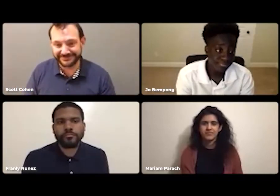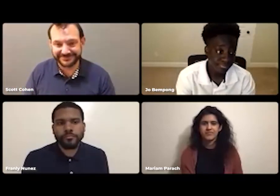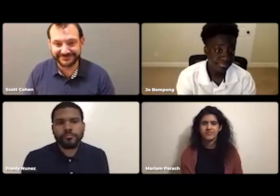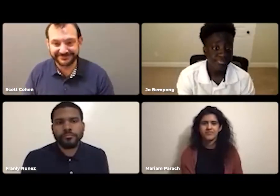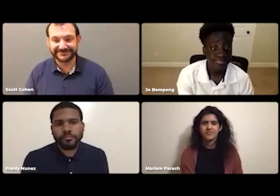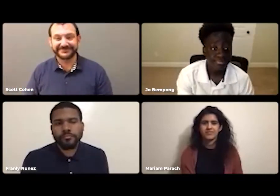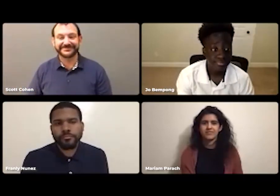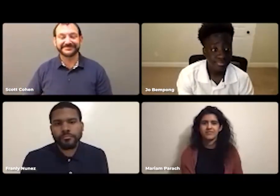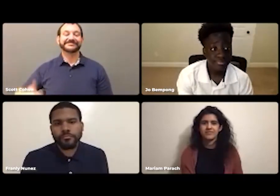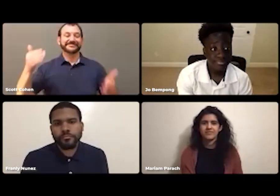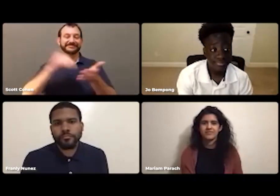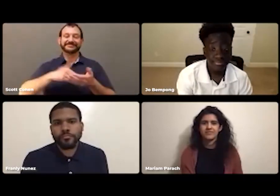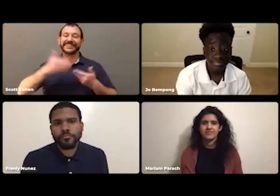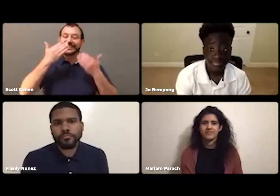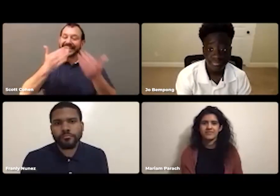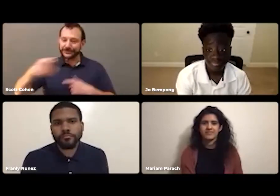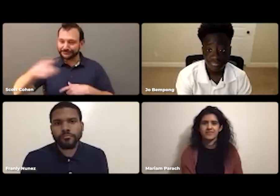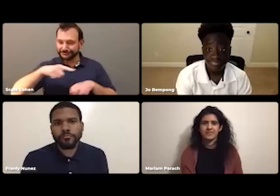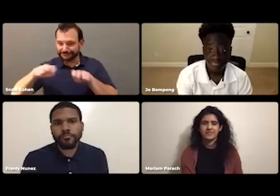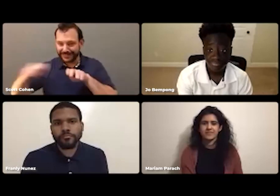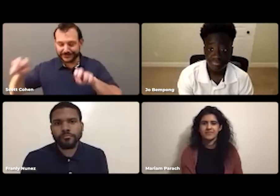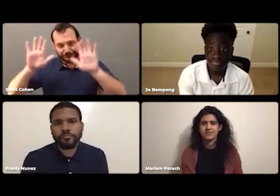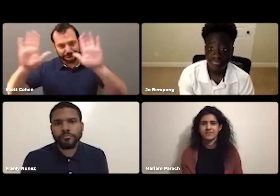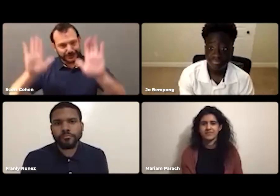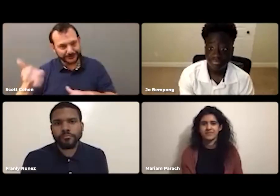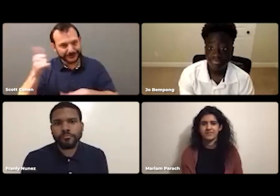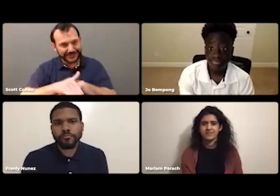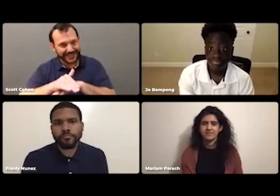Let's get students in AP courses. No judgment on anything.